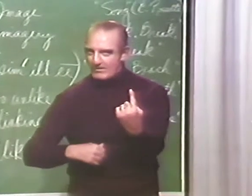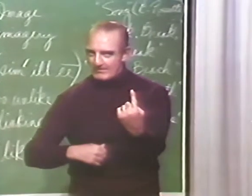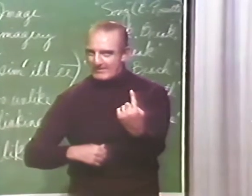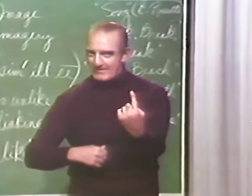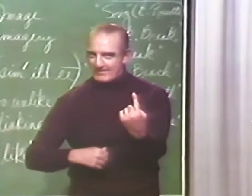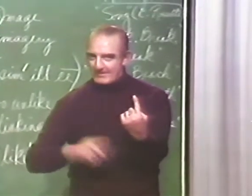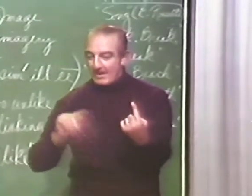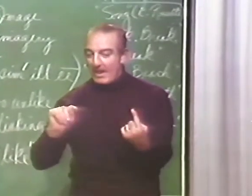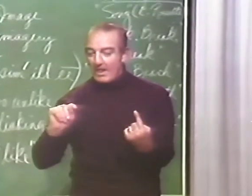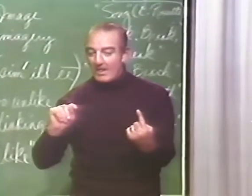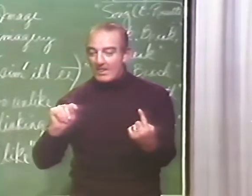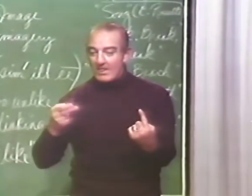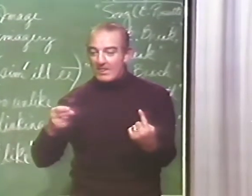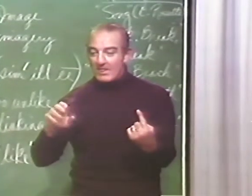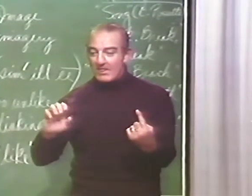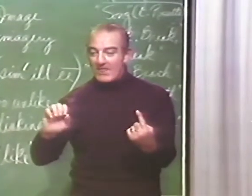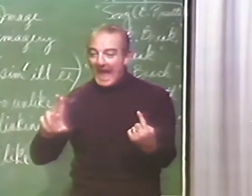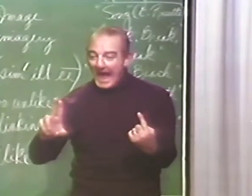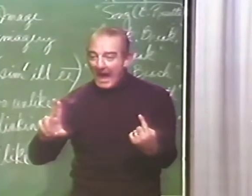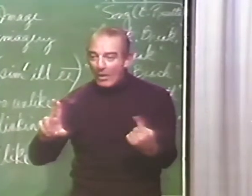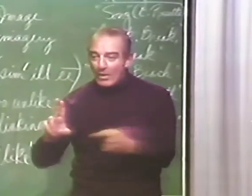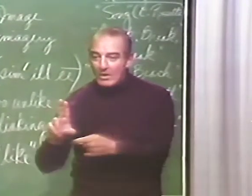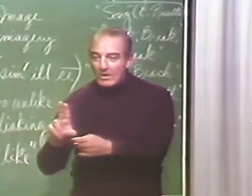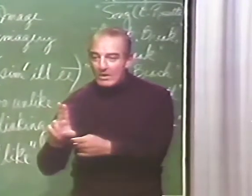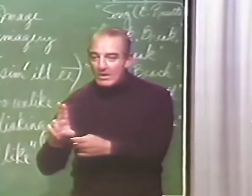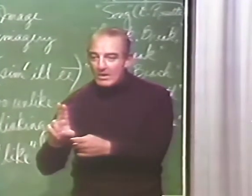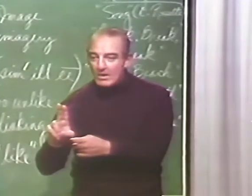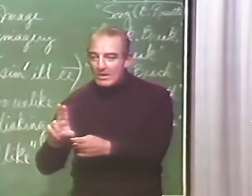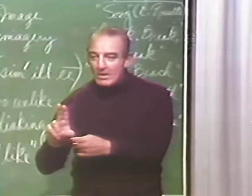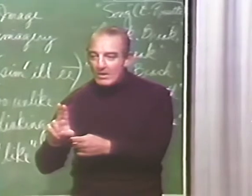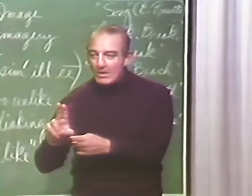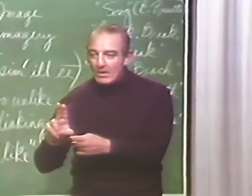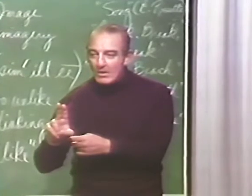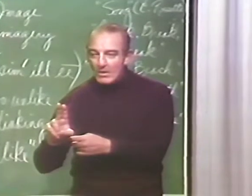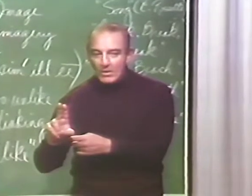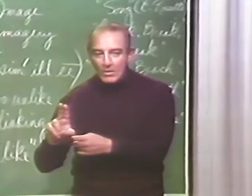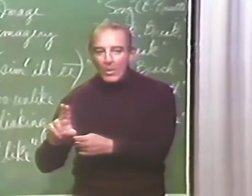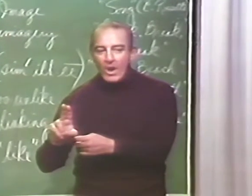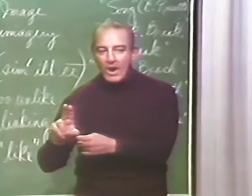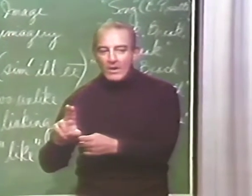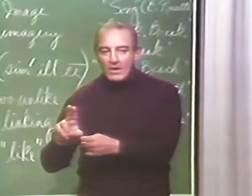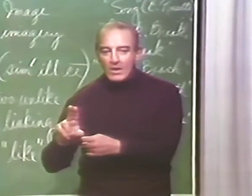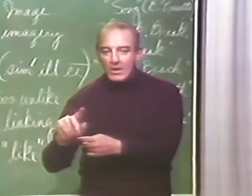MORE THAN ONE. "THOU"...